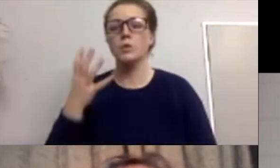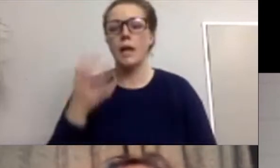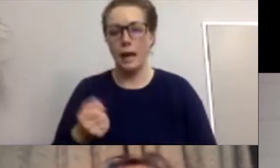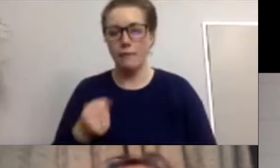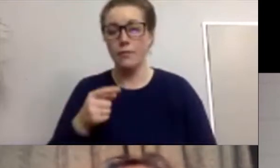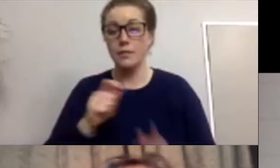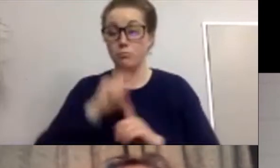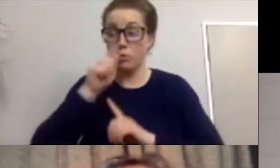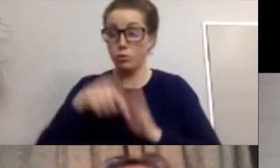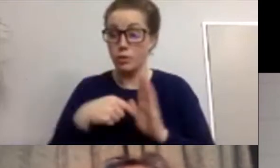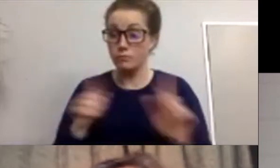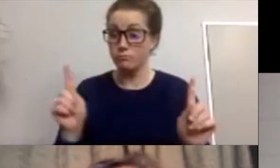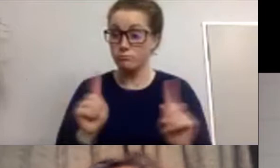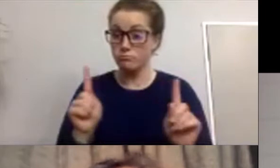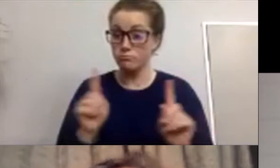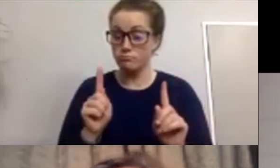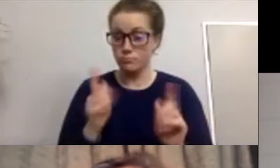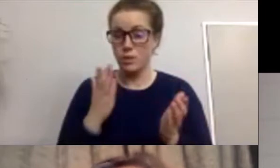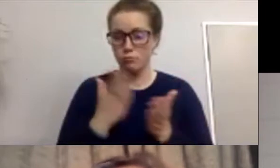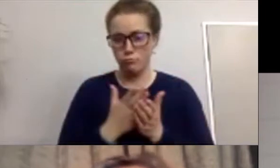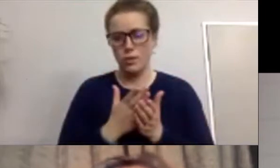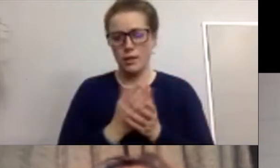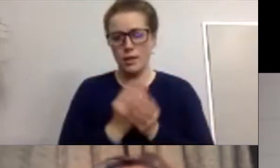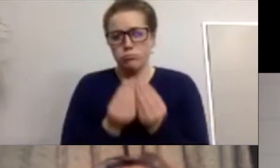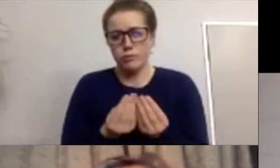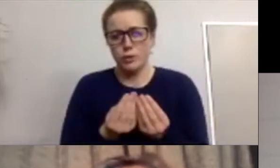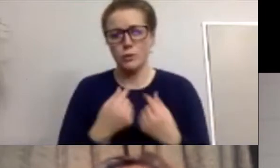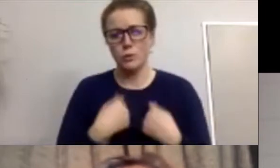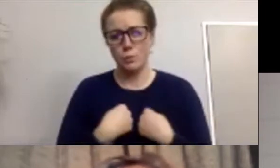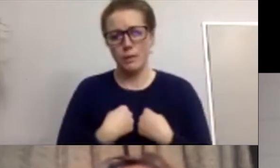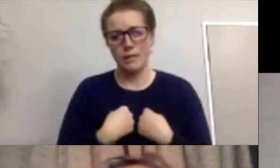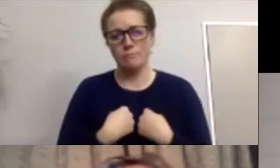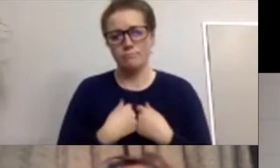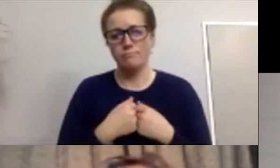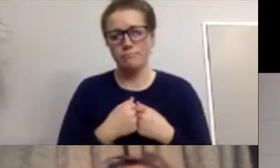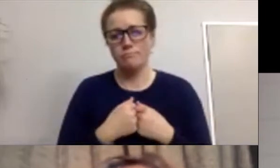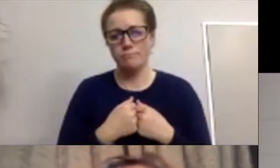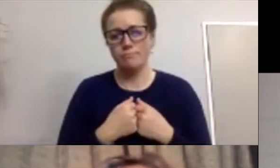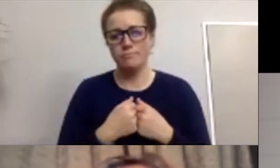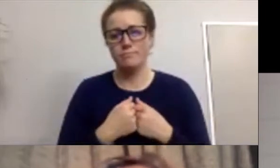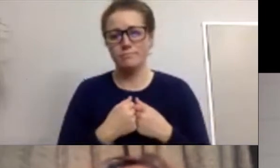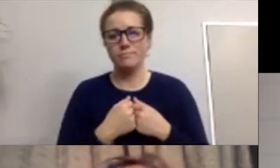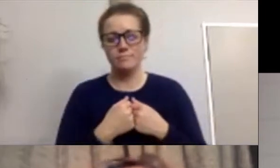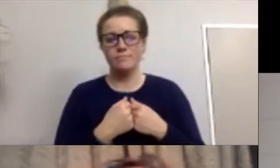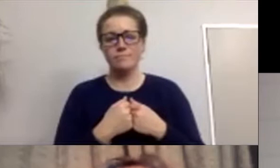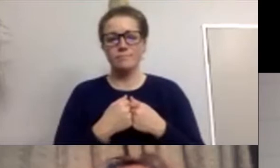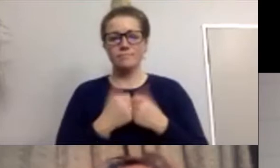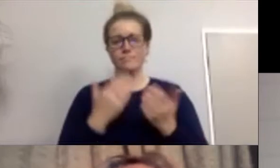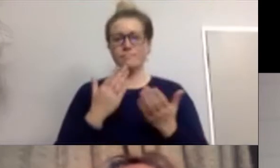is particularly dear to my heart. Richard was talking